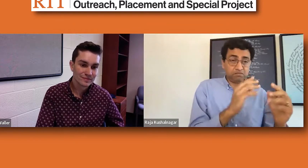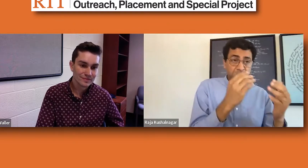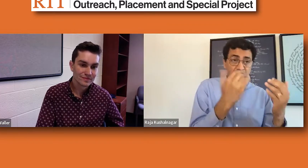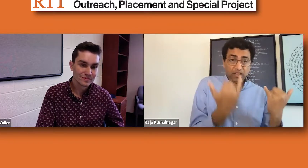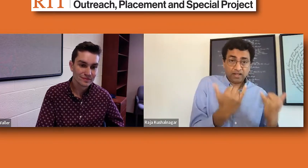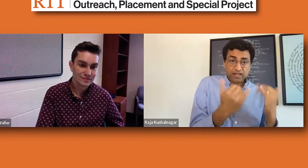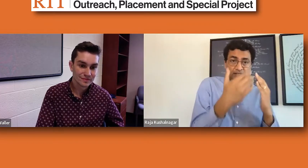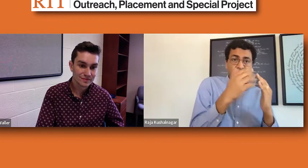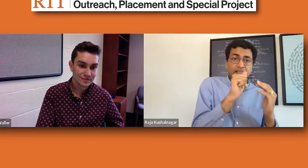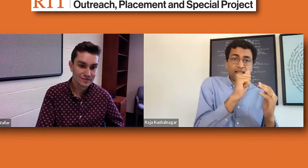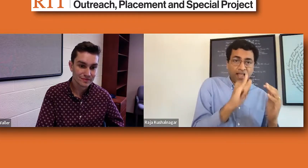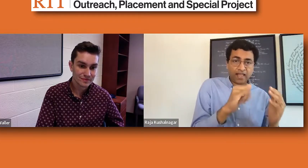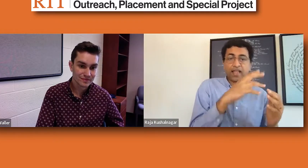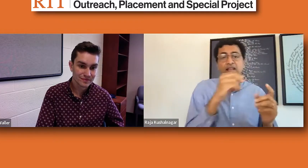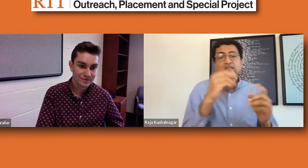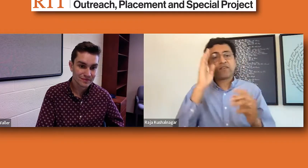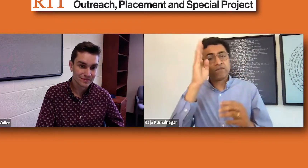and we're working on creating that